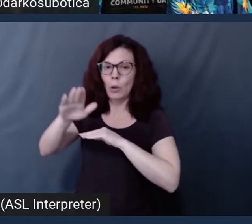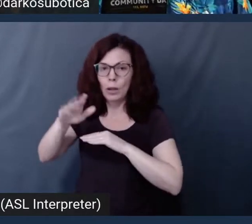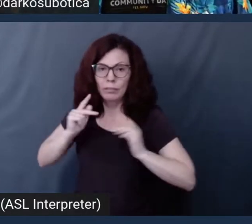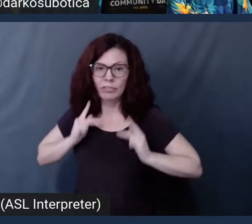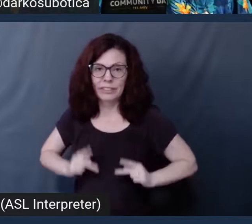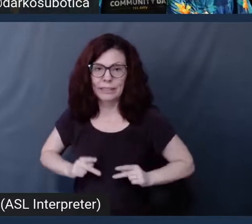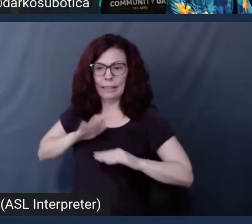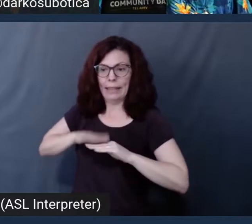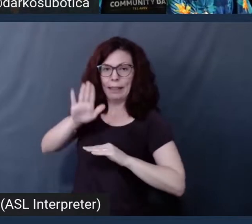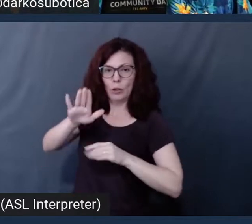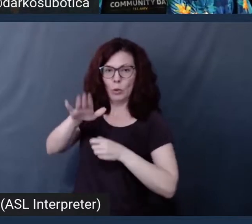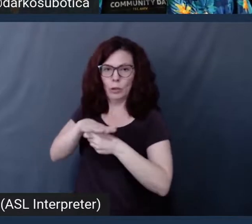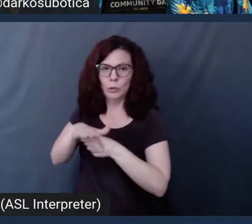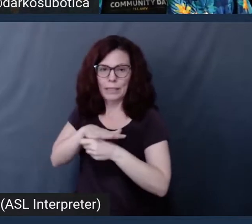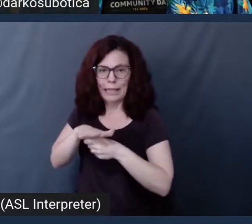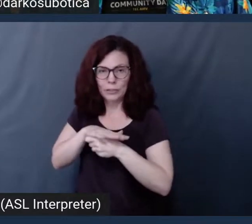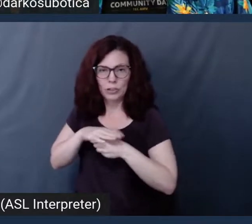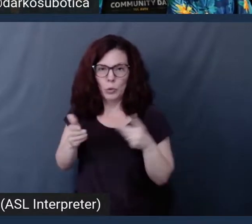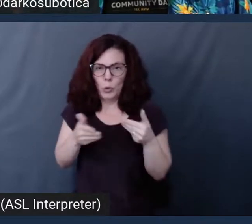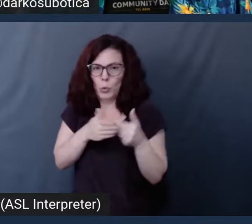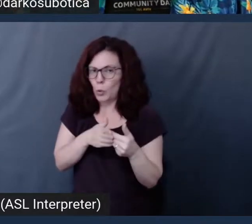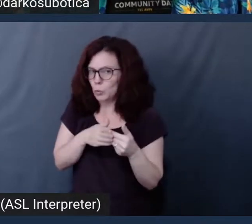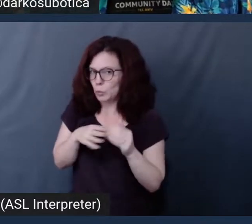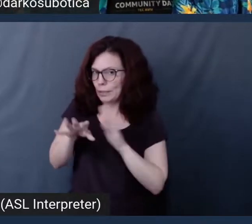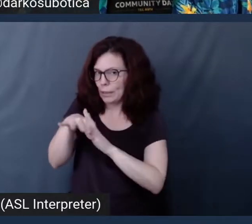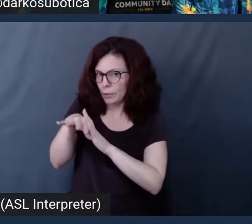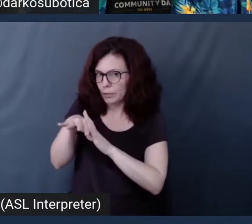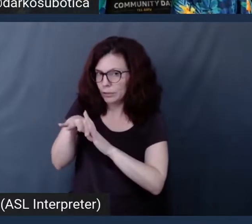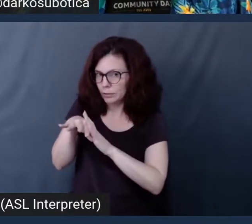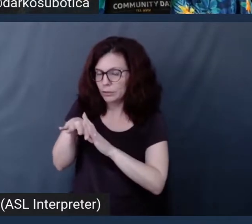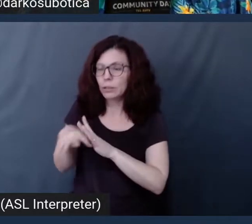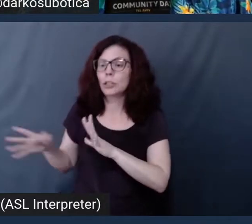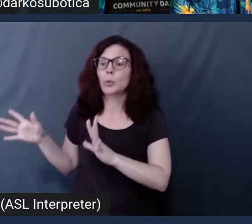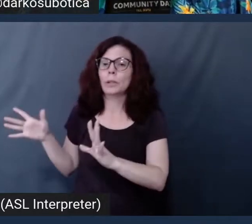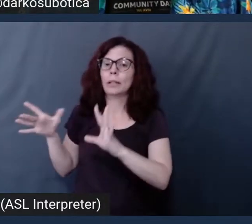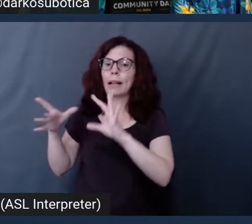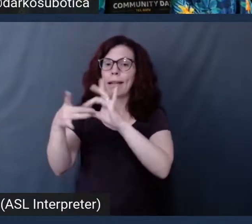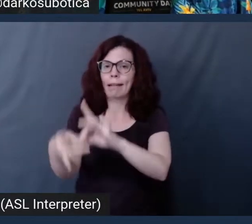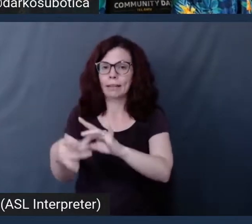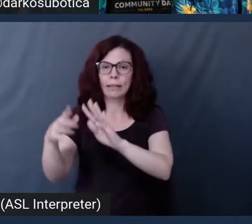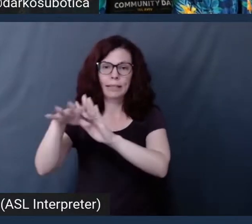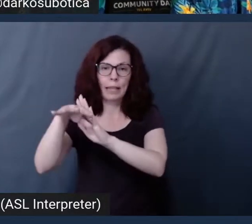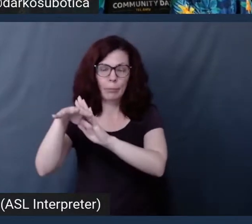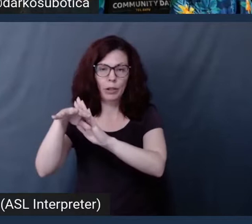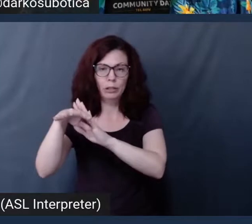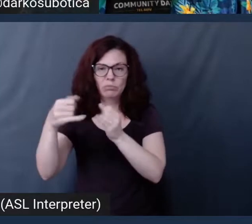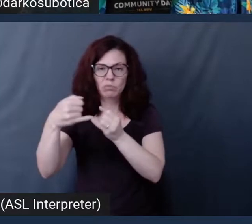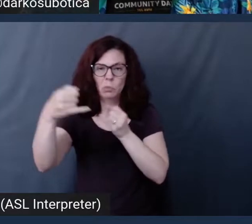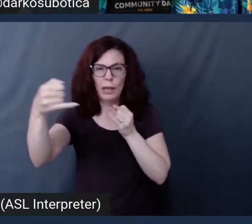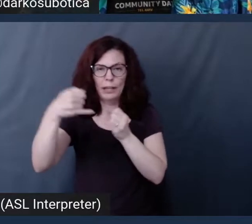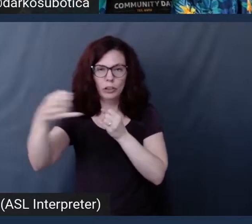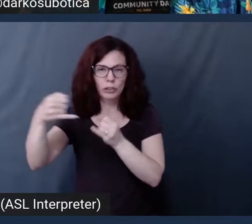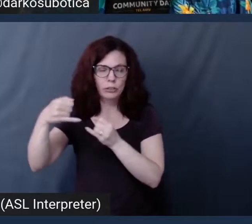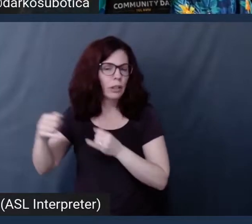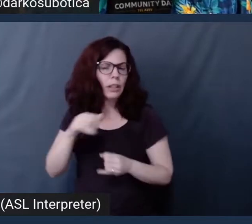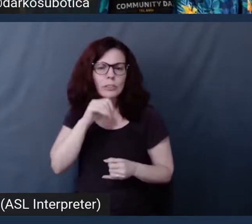in and your locations close to where the cameras are. You connect the cameras via the network. I mean, it doesn't have to be physically connected